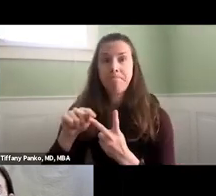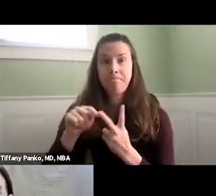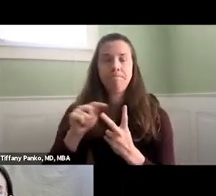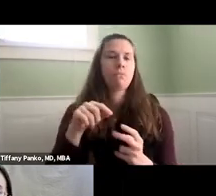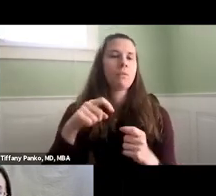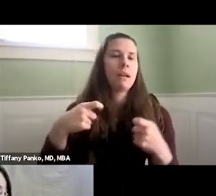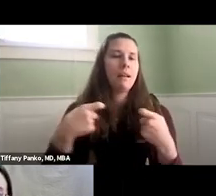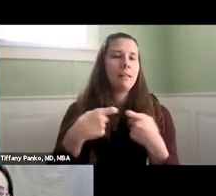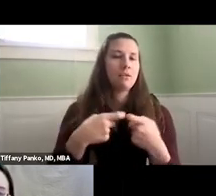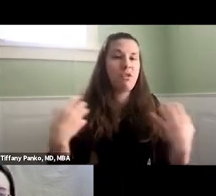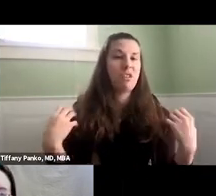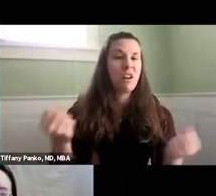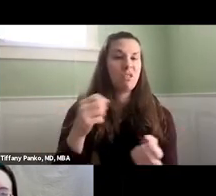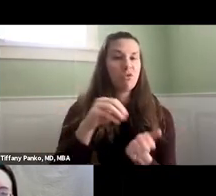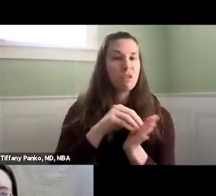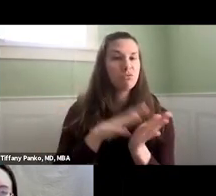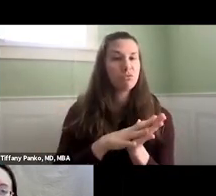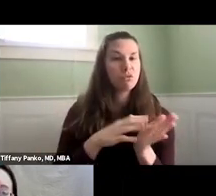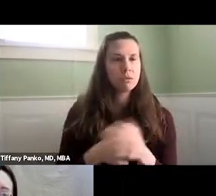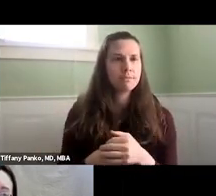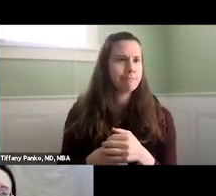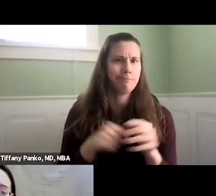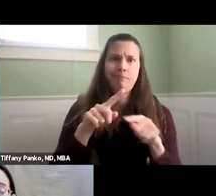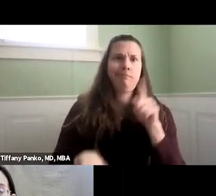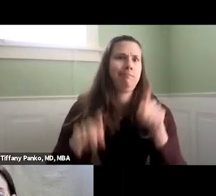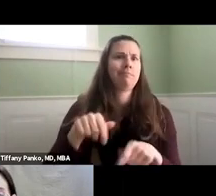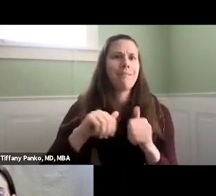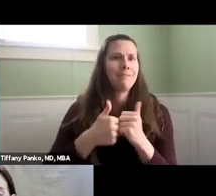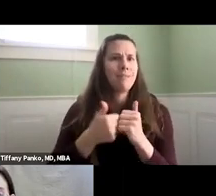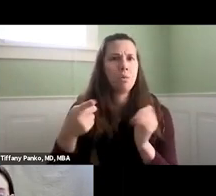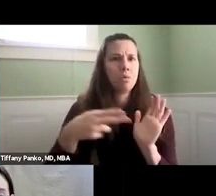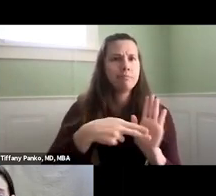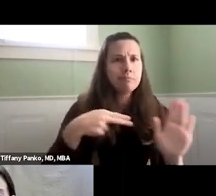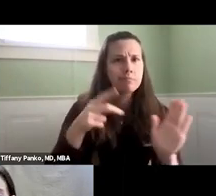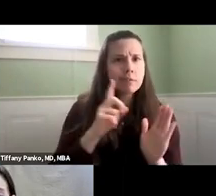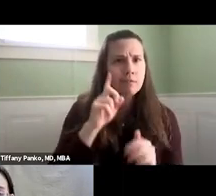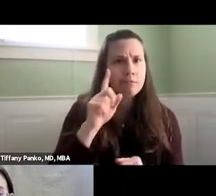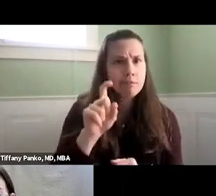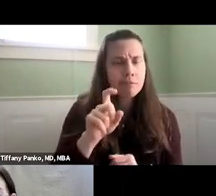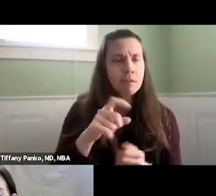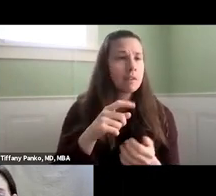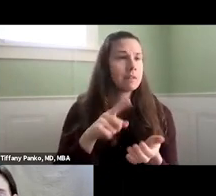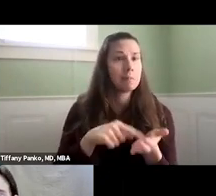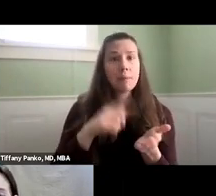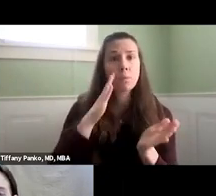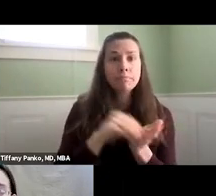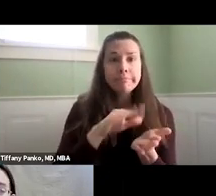Aside from the data, another important facet to keep in mind is electronic health records.